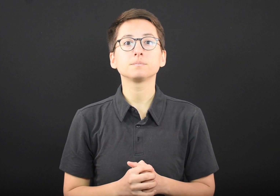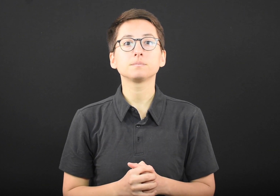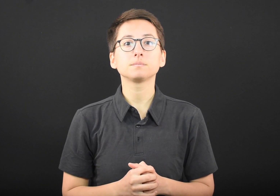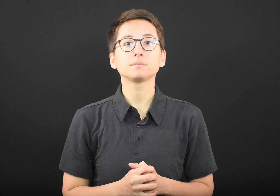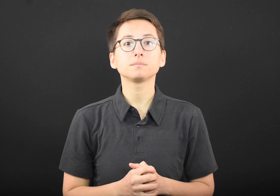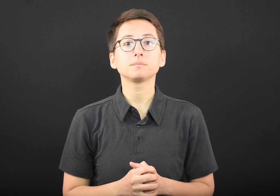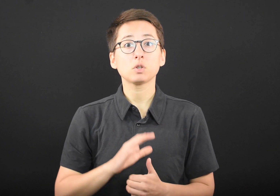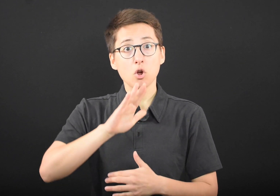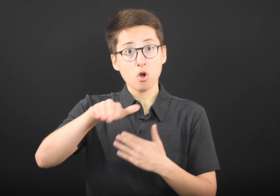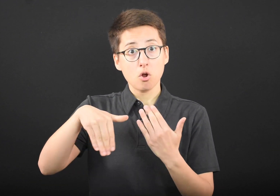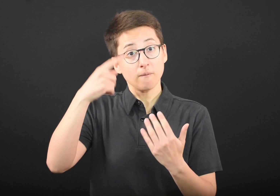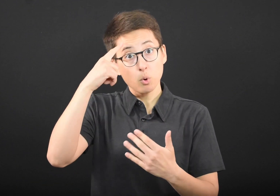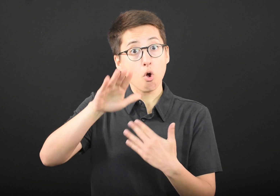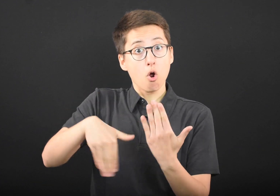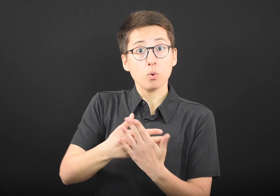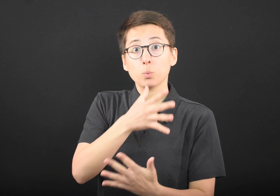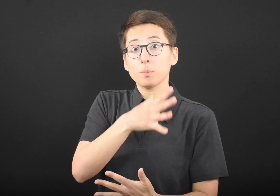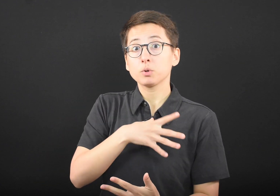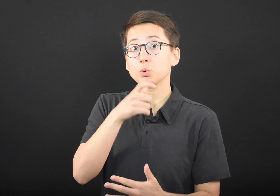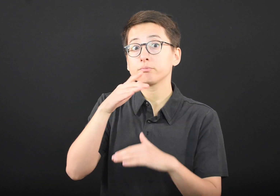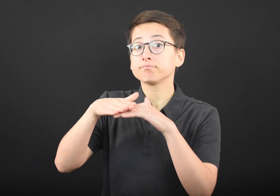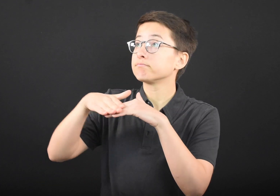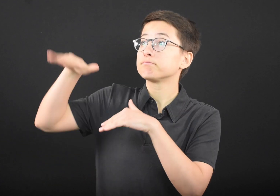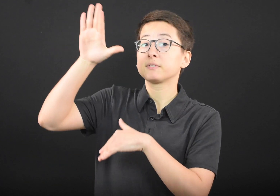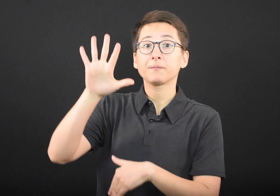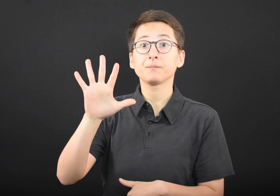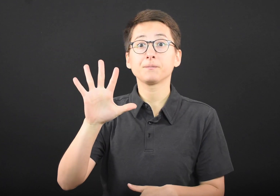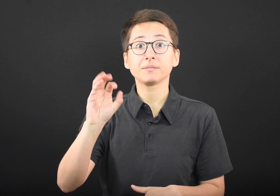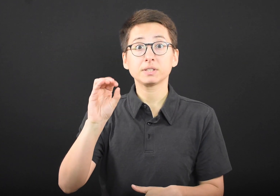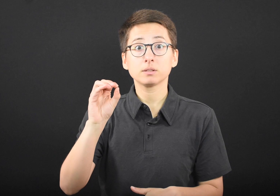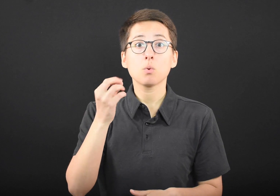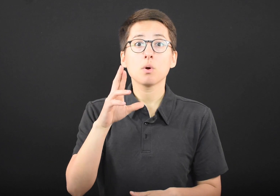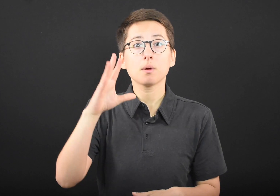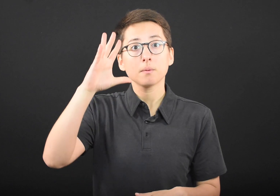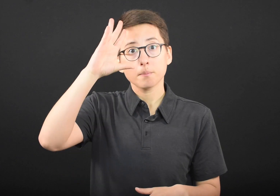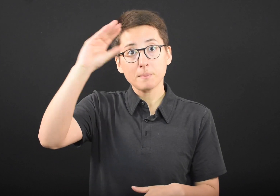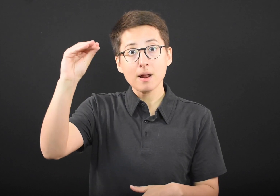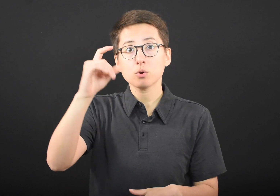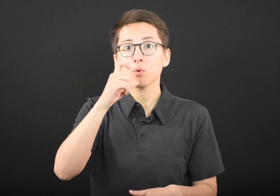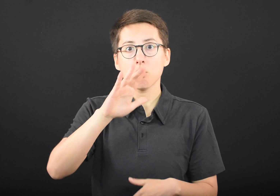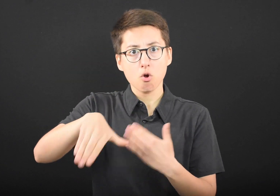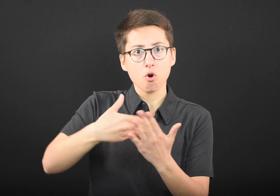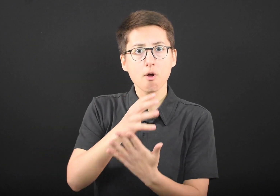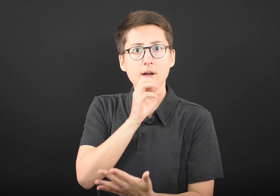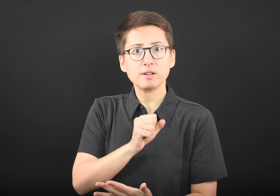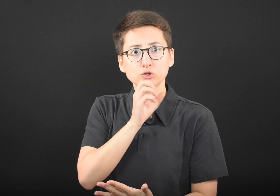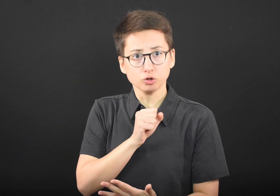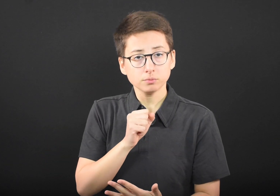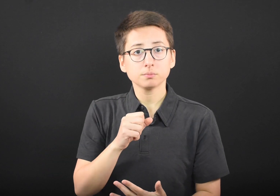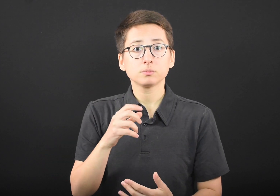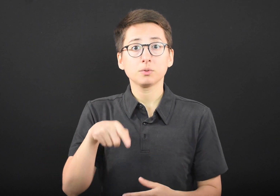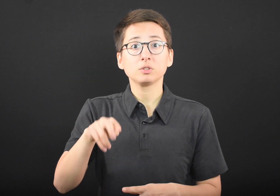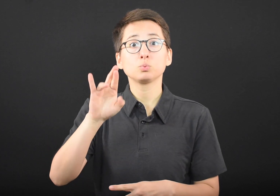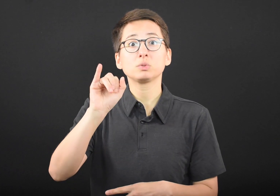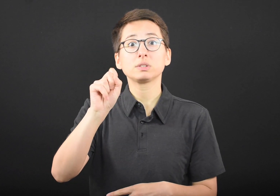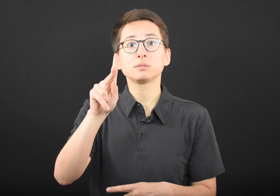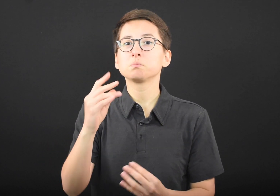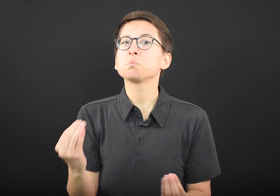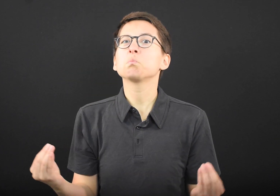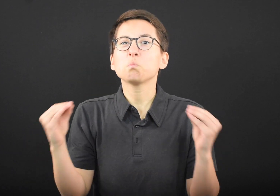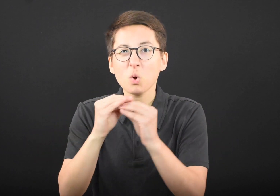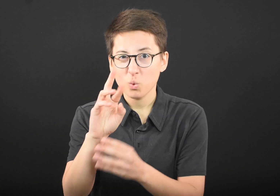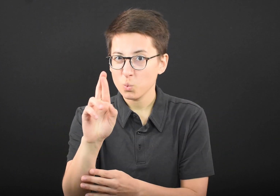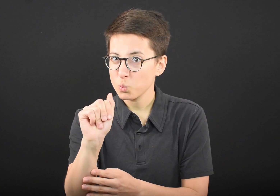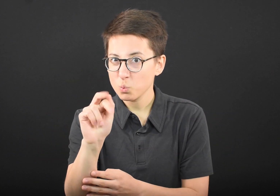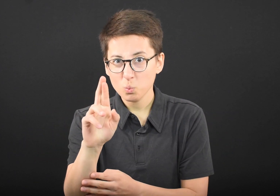For women 50 years and older and men of all ages, this adverse event is even more rare.